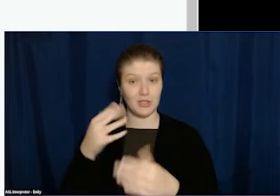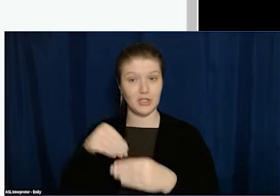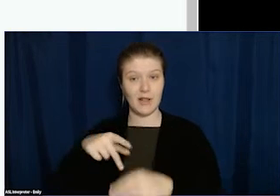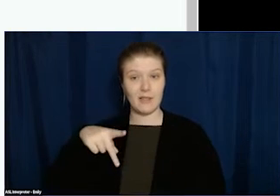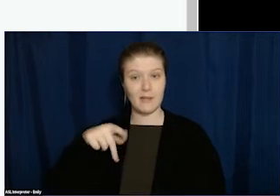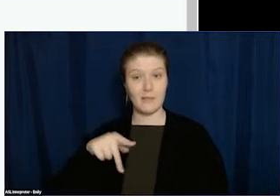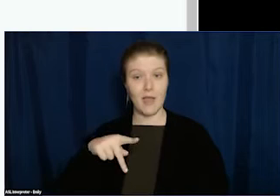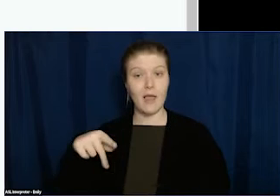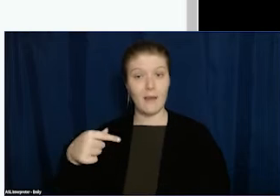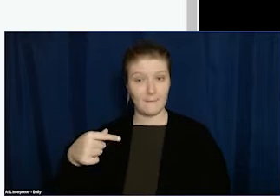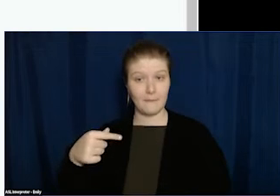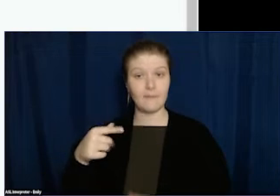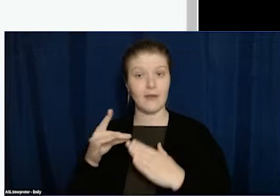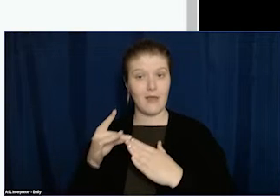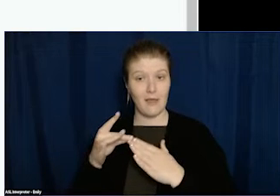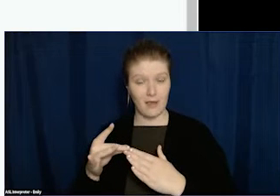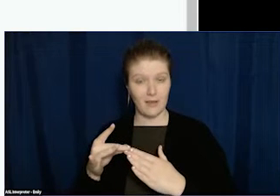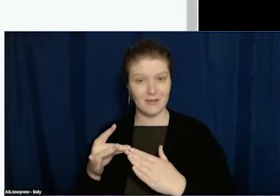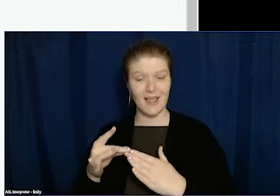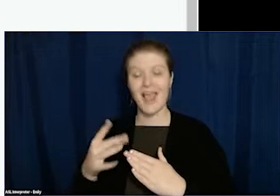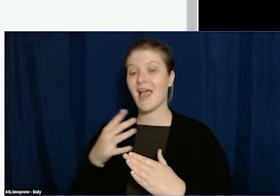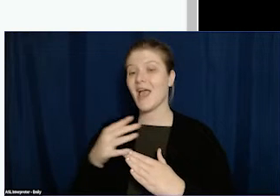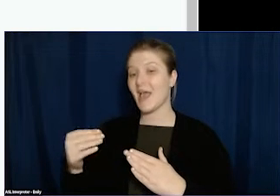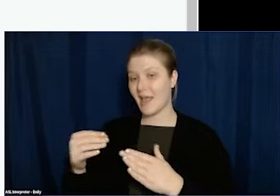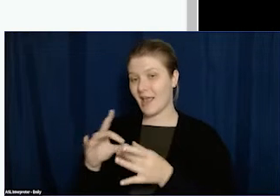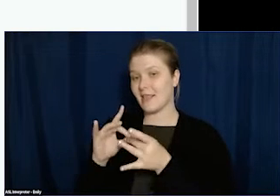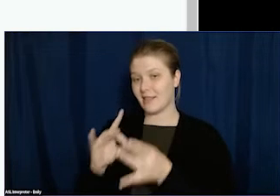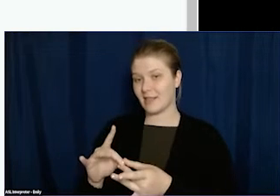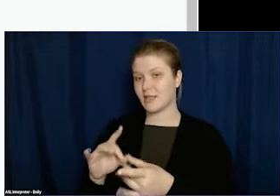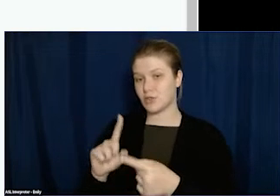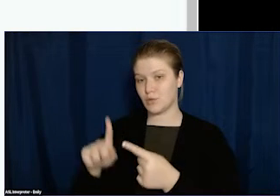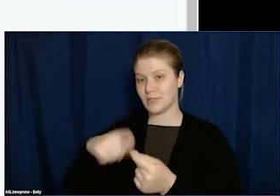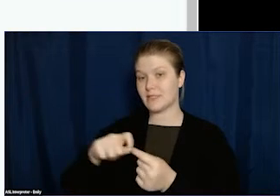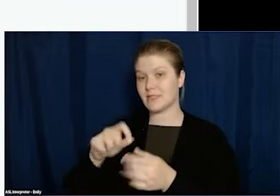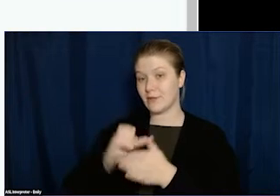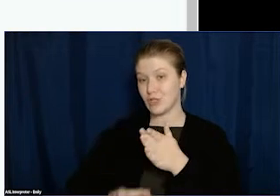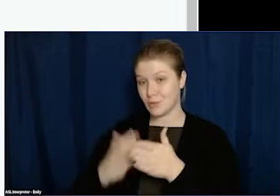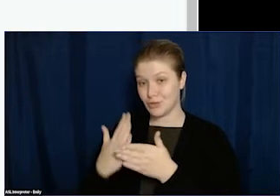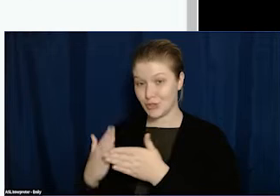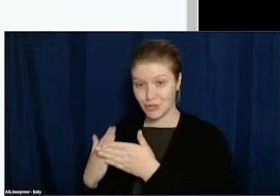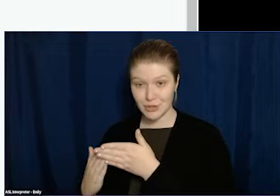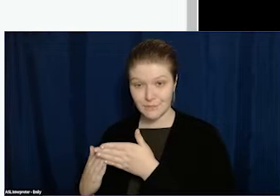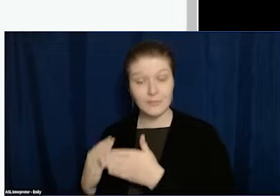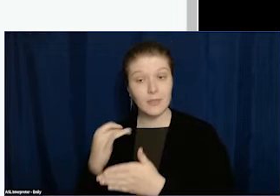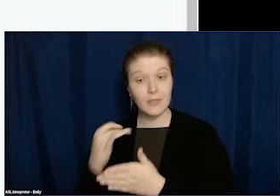links to that particular chapter and section in the PAPP Guide. This is very useful because if you're working on the budget, you don't want to go straight